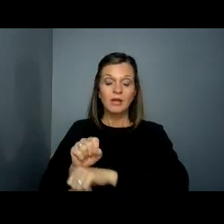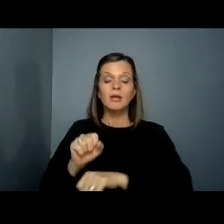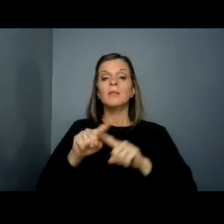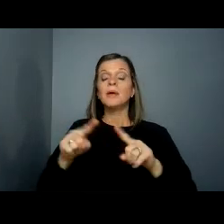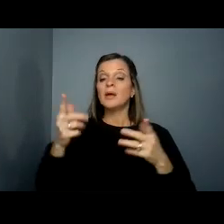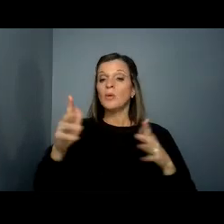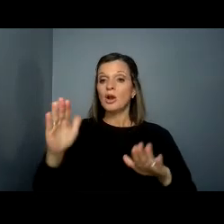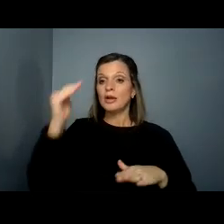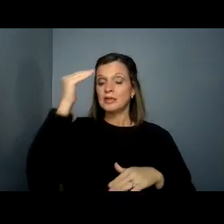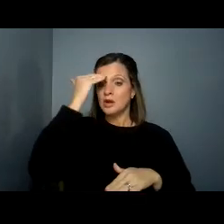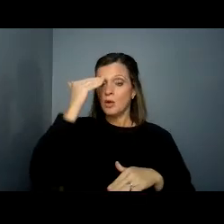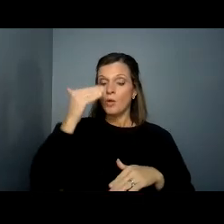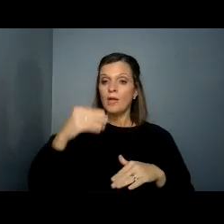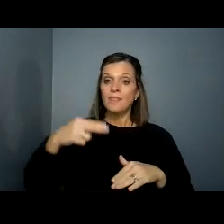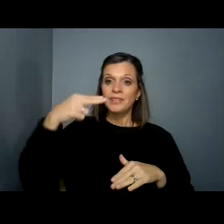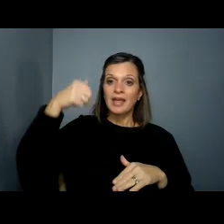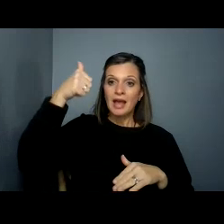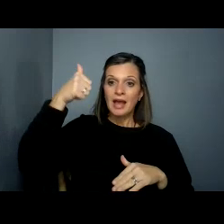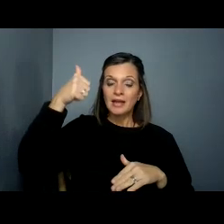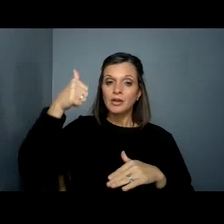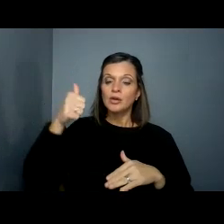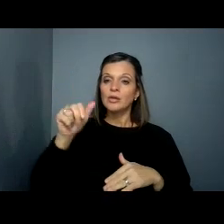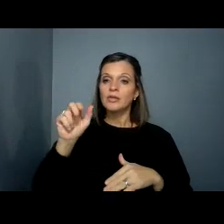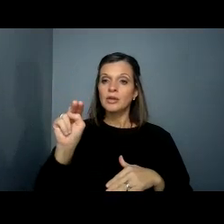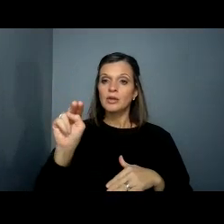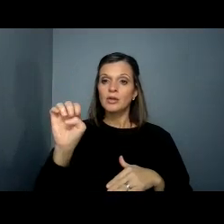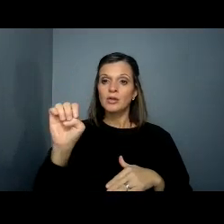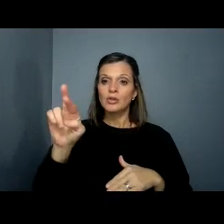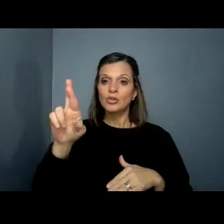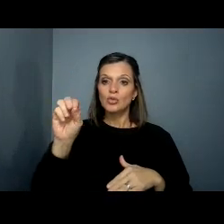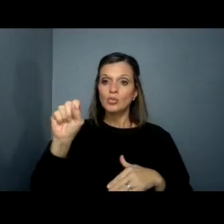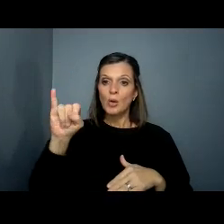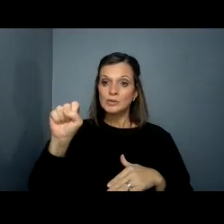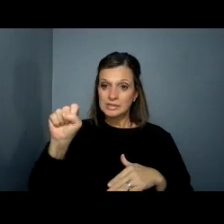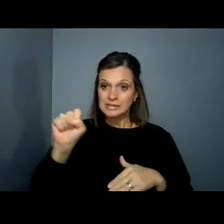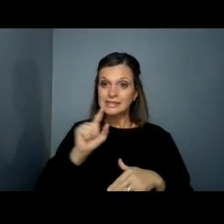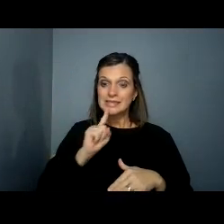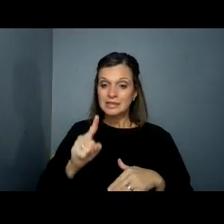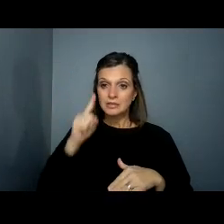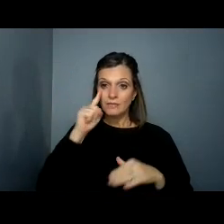the greater the chance that it's gonna bother them when they do have tinnitus.